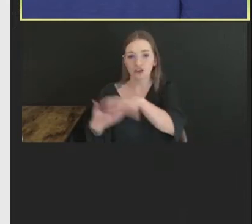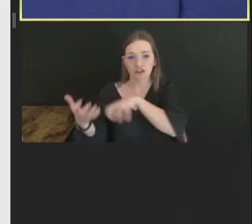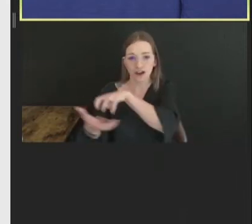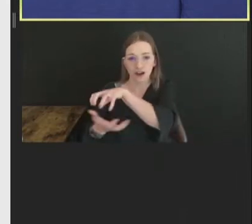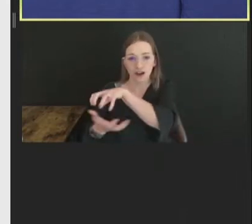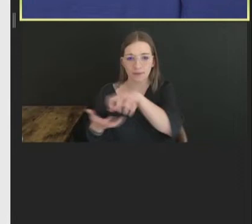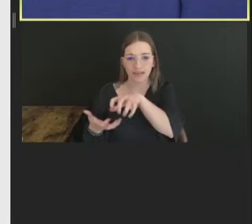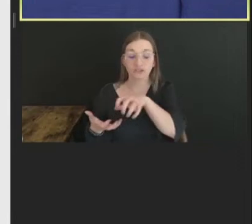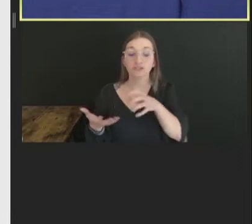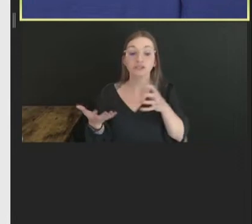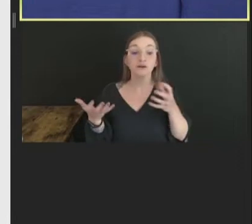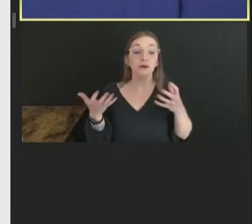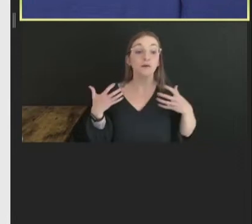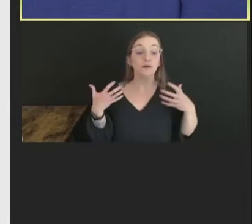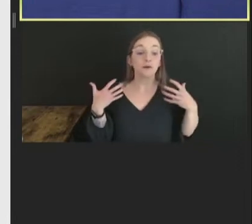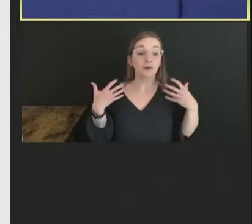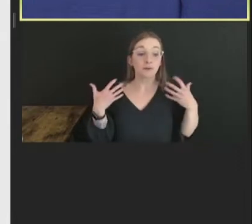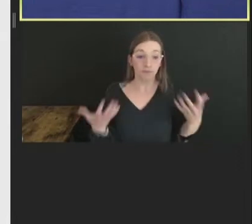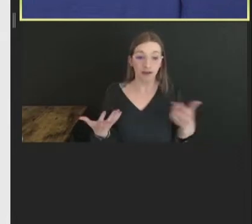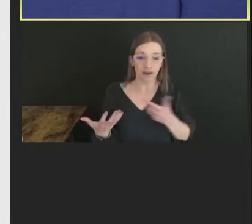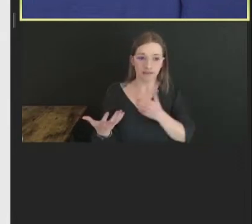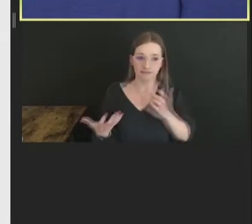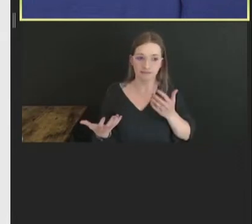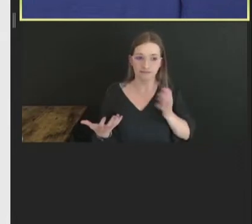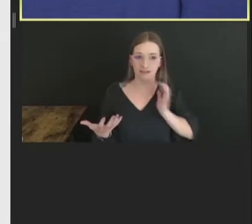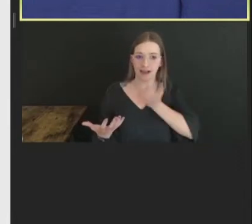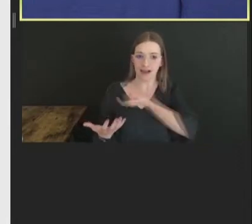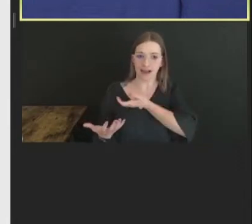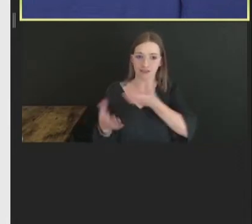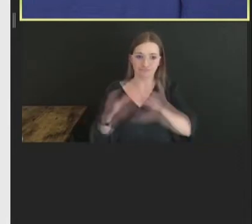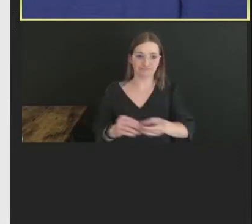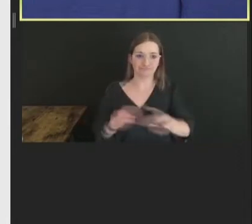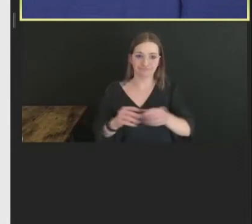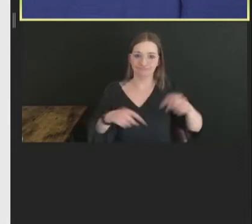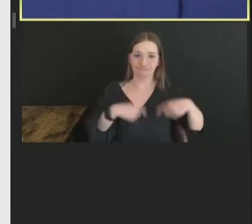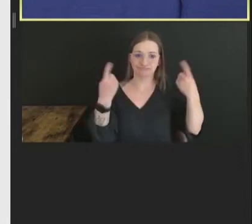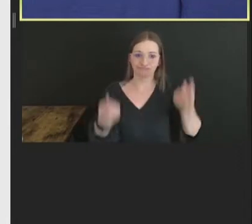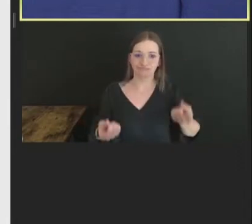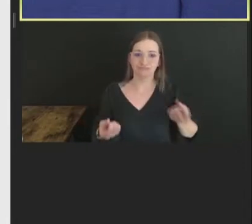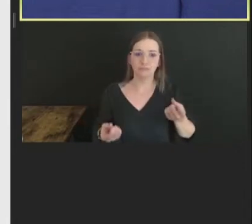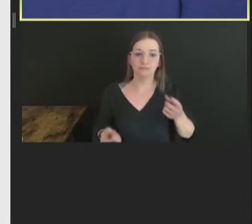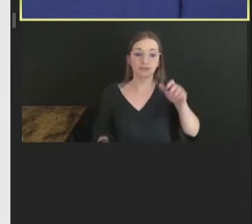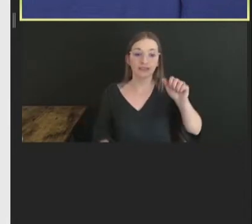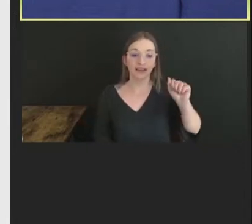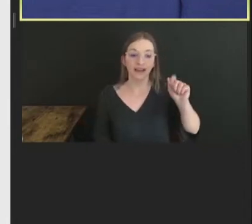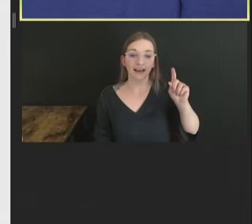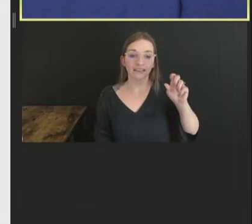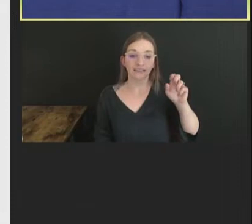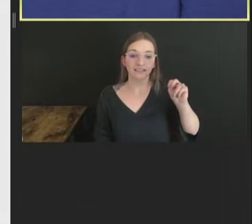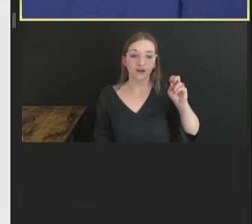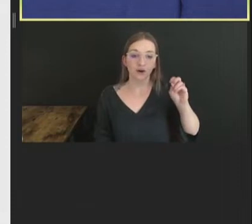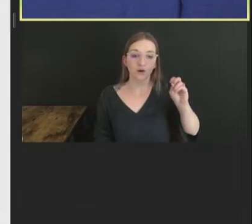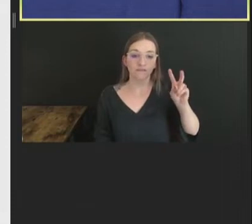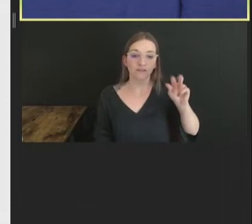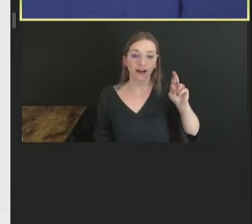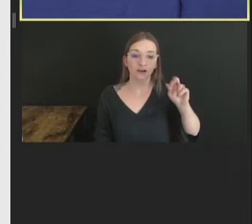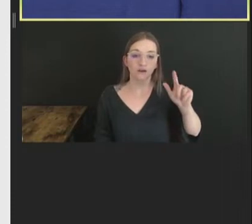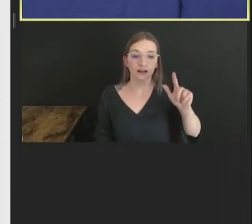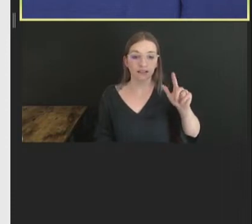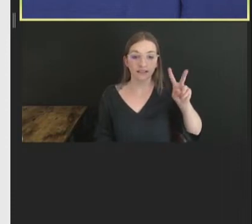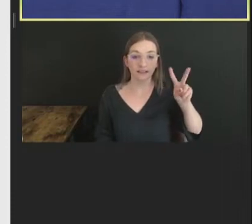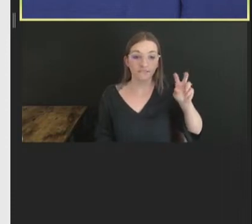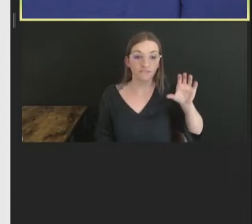always been saying that any of the adenoviral vector vaccines are really good in a heterologous